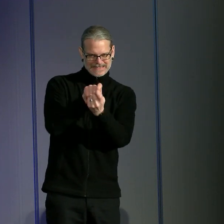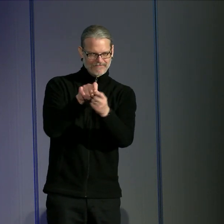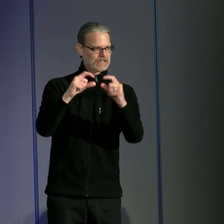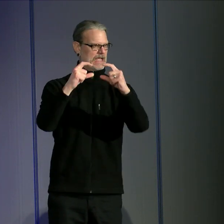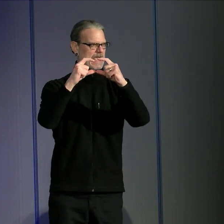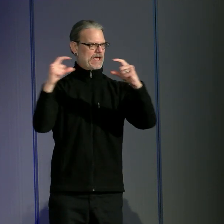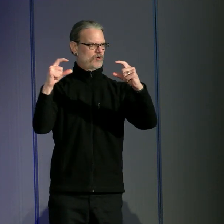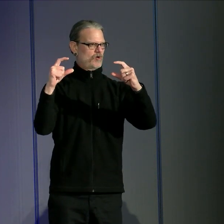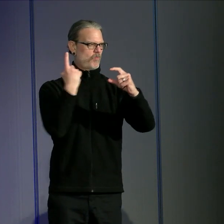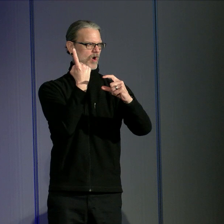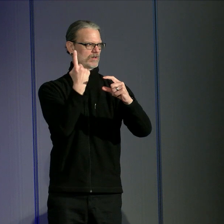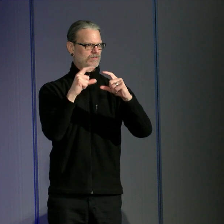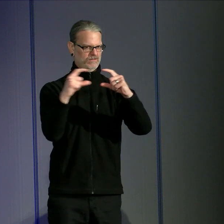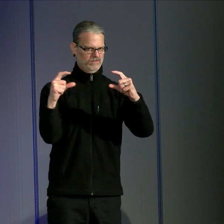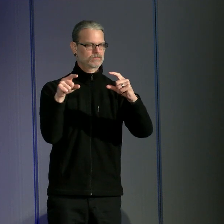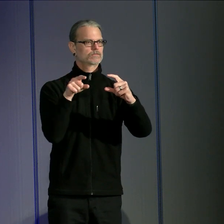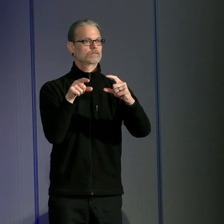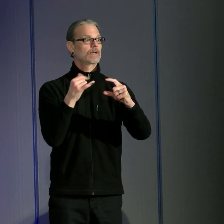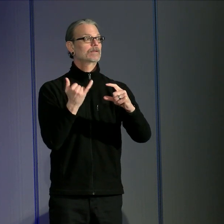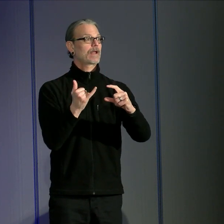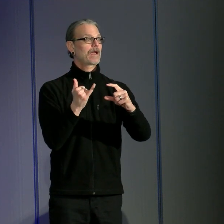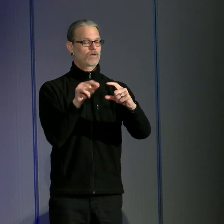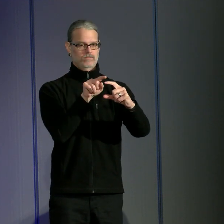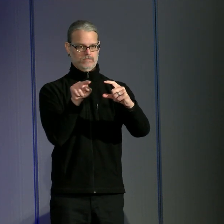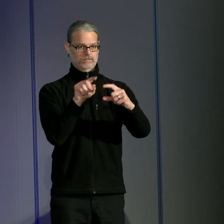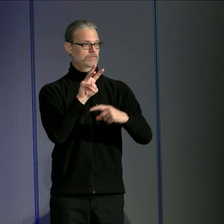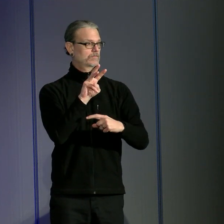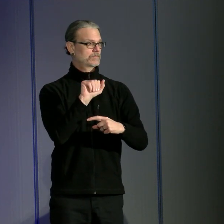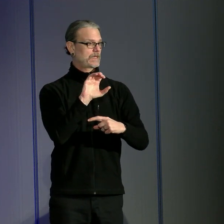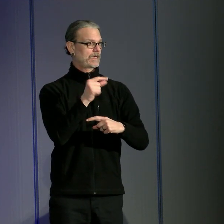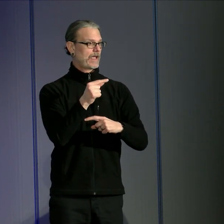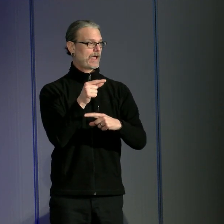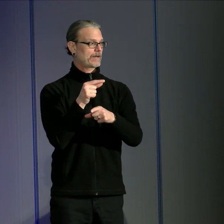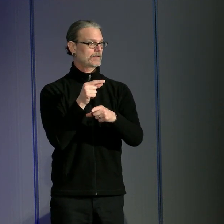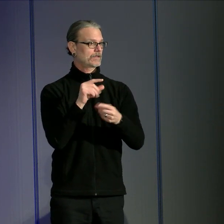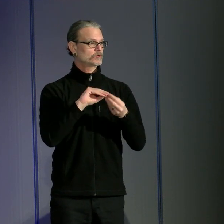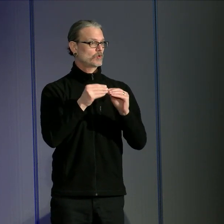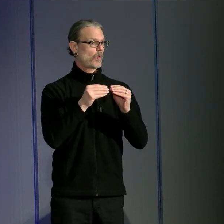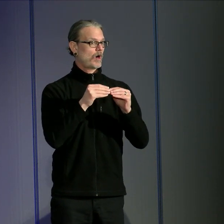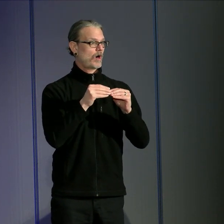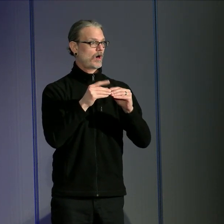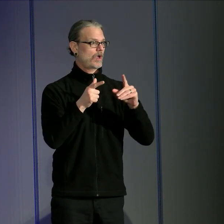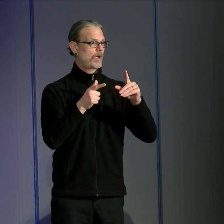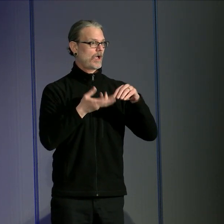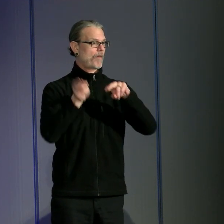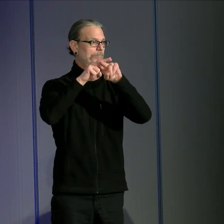And now, straight-away, the WCAG density score is much higher here.